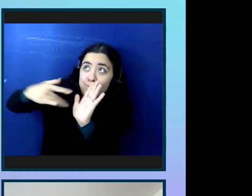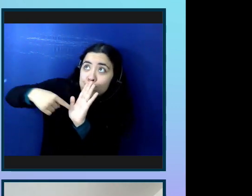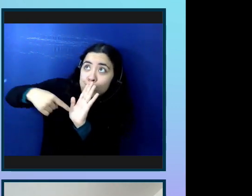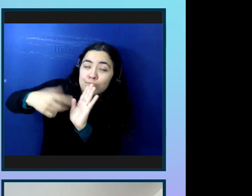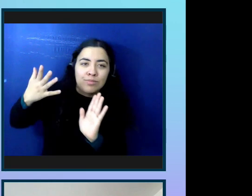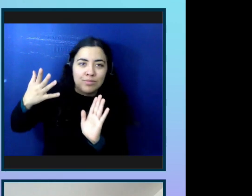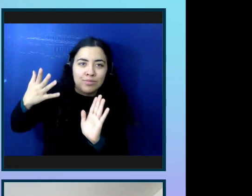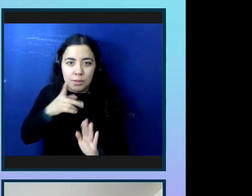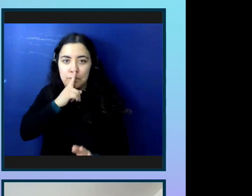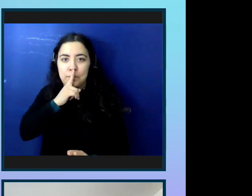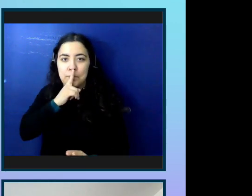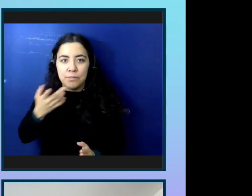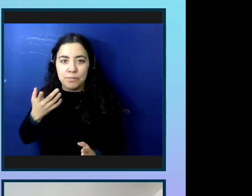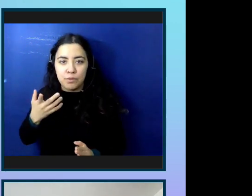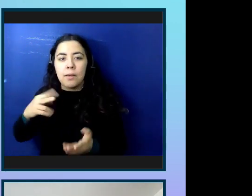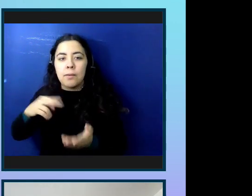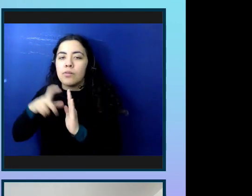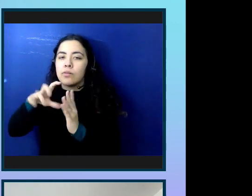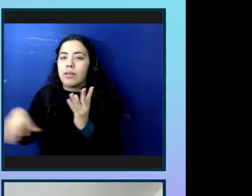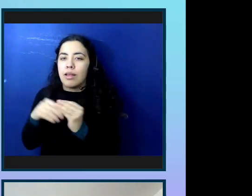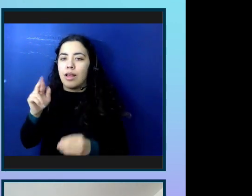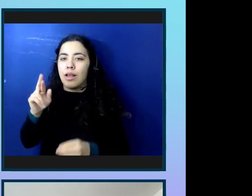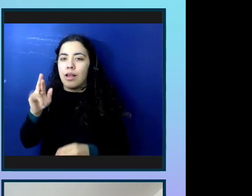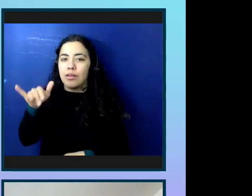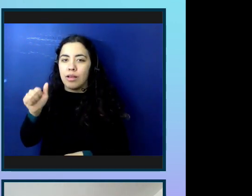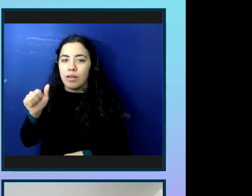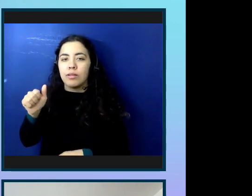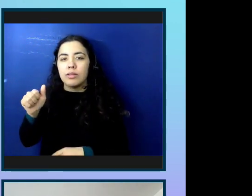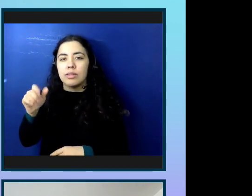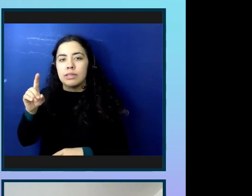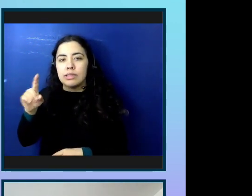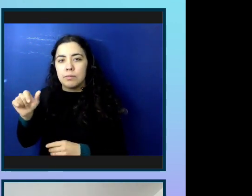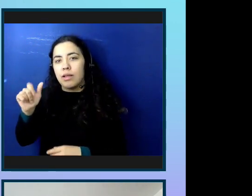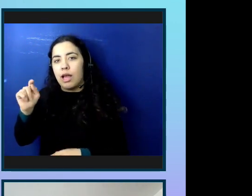an aria disabled attribute that's set to true, just so when the button is disabled,